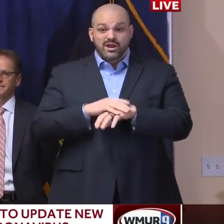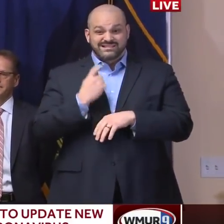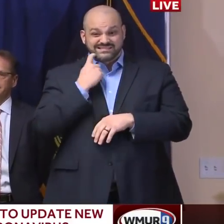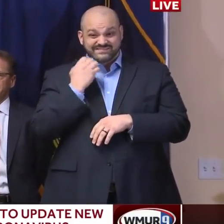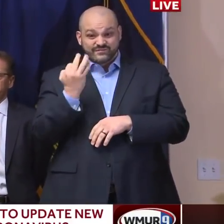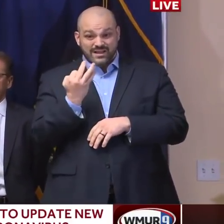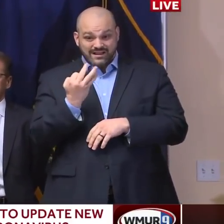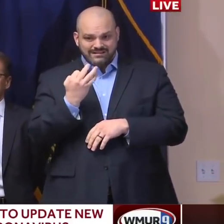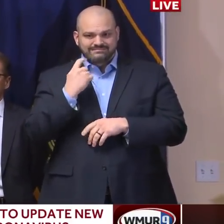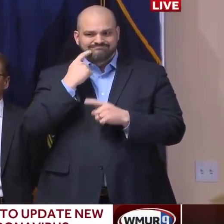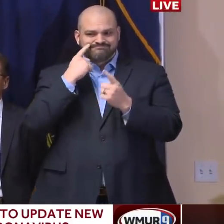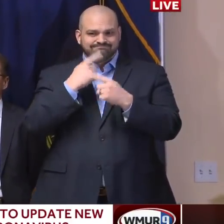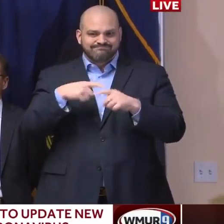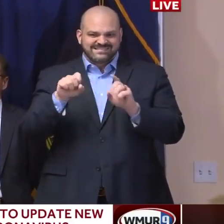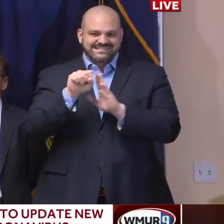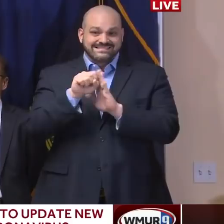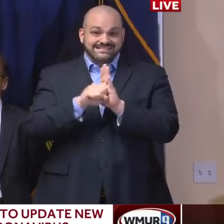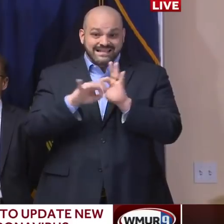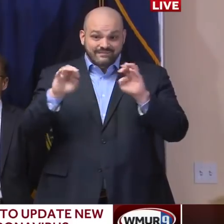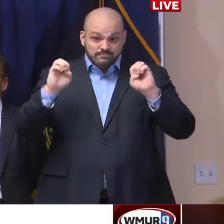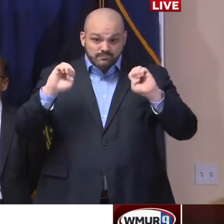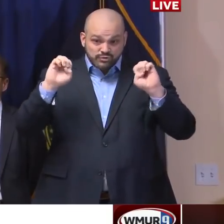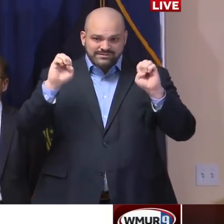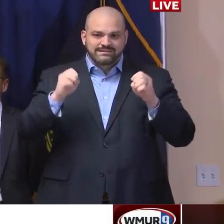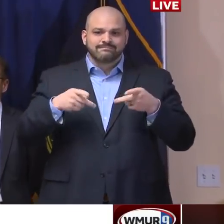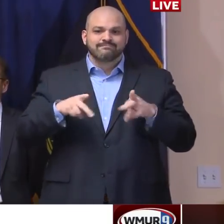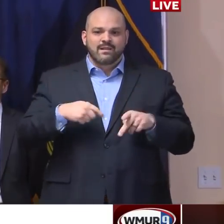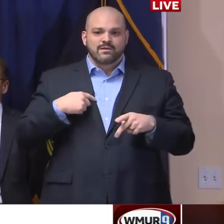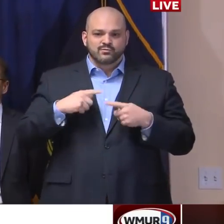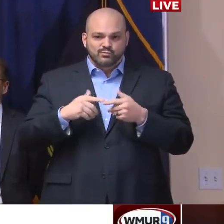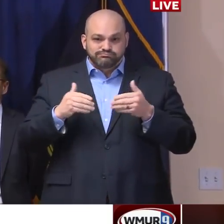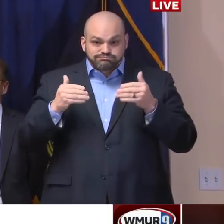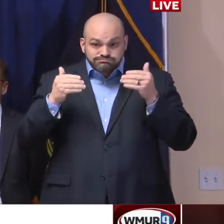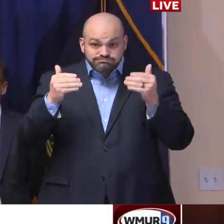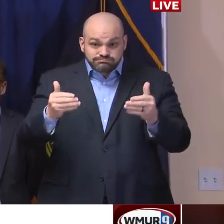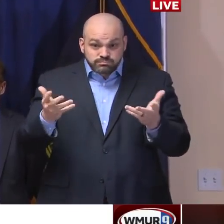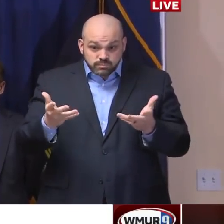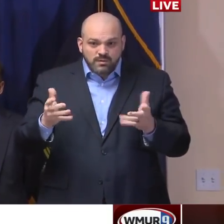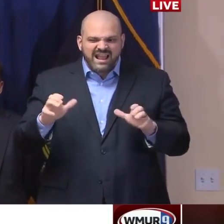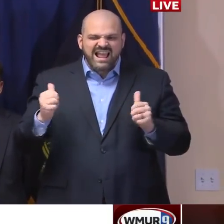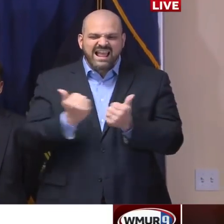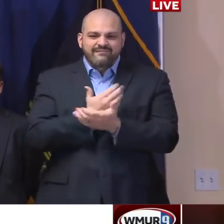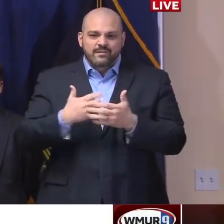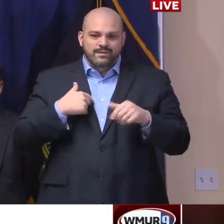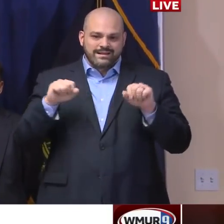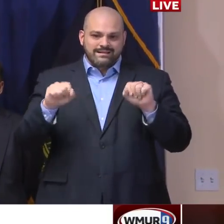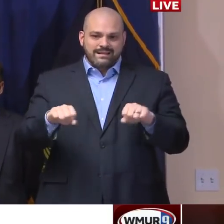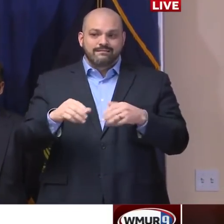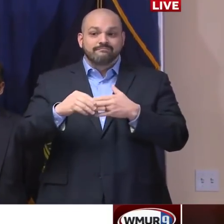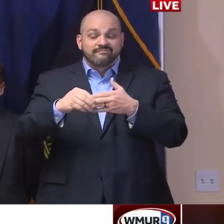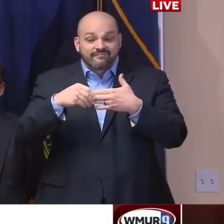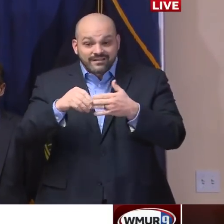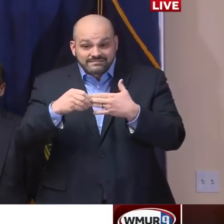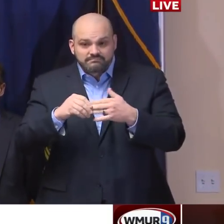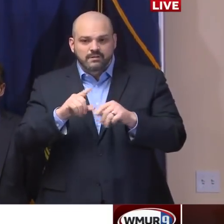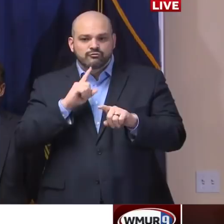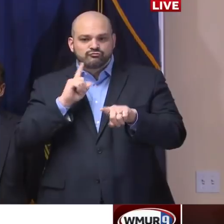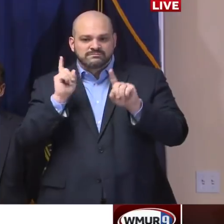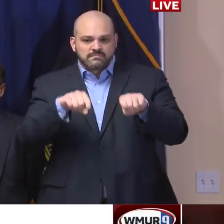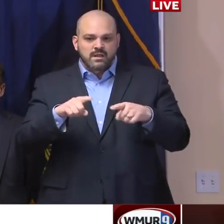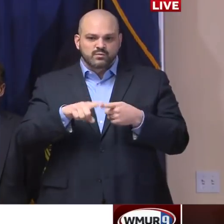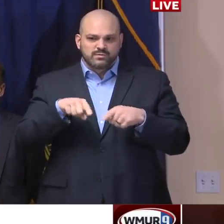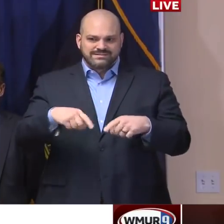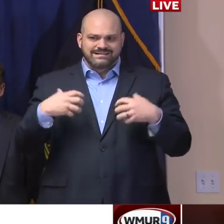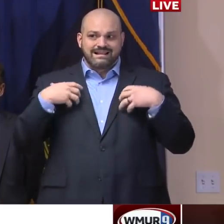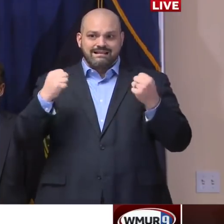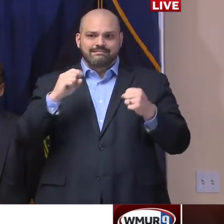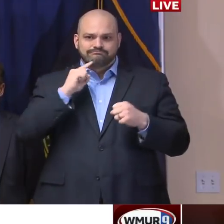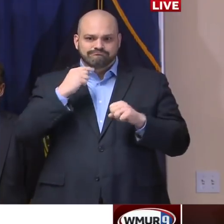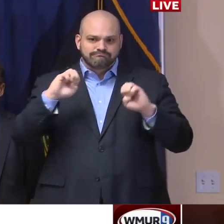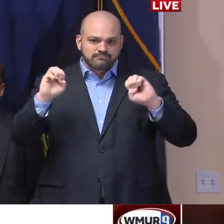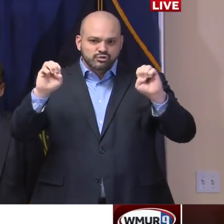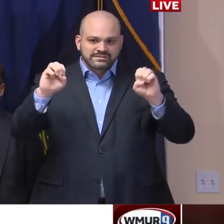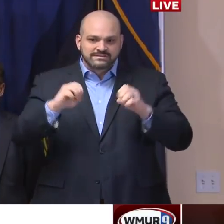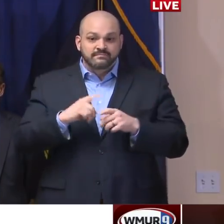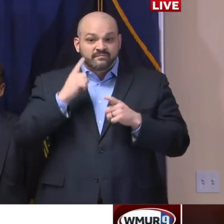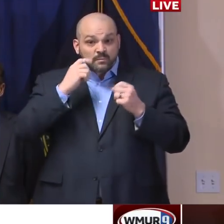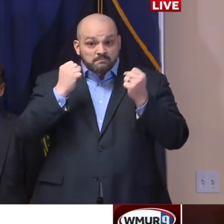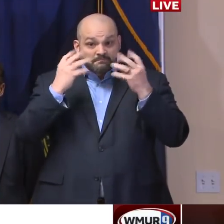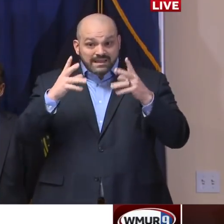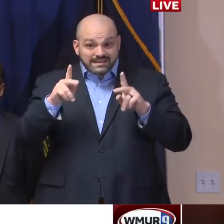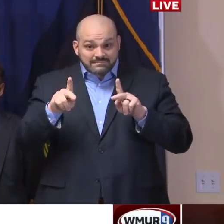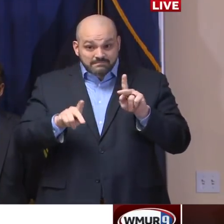IT HAS RAPIDLY EVOLVED OVER THEON FRIDAY, WE DECLARED A PROACTIVE STATE OF EMERGENCY THAT RESOURCES AND FLEX ABILITY AVAILABLE TO RESPOND TO THIS DEVELOPING HEALTH